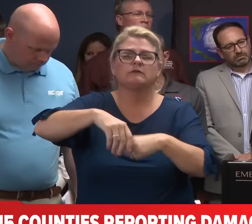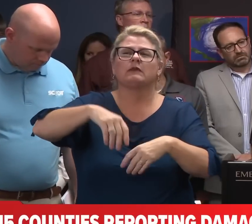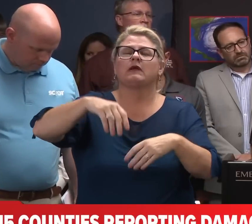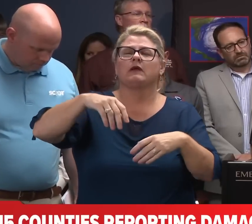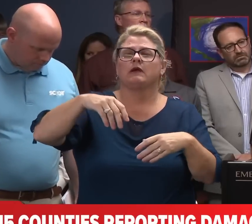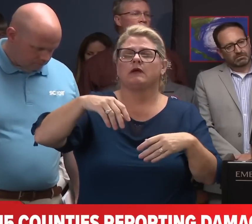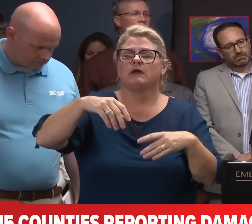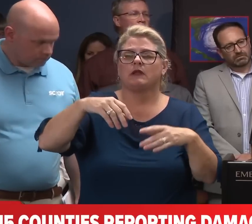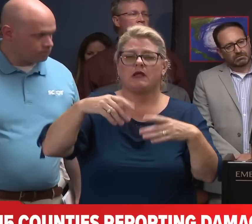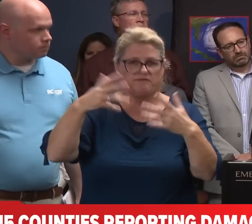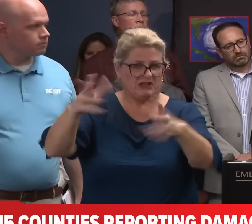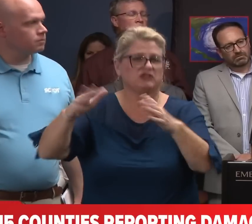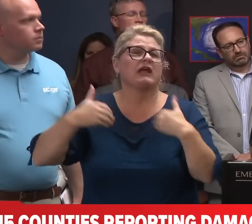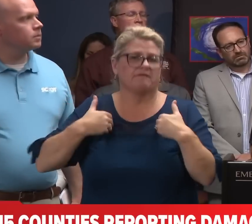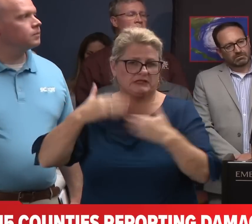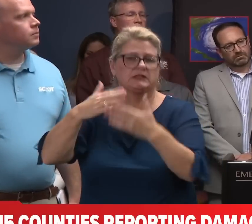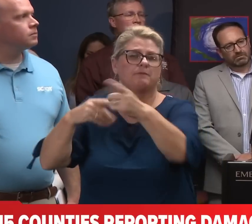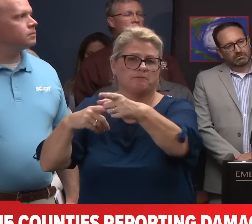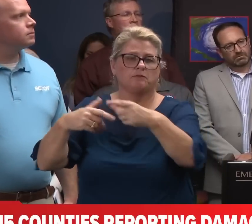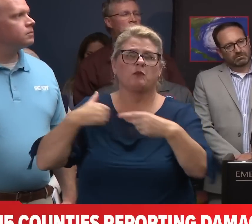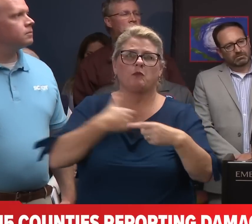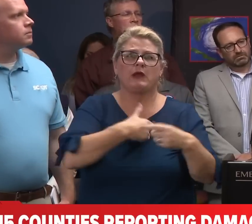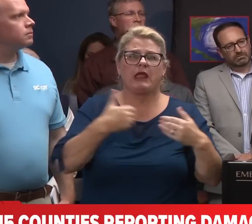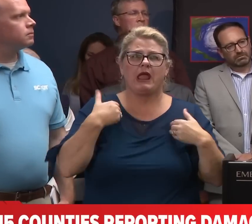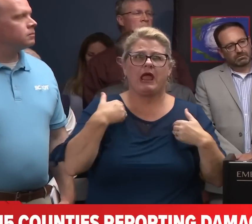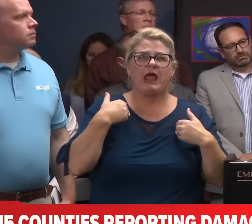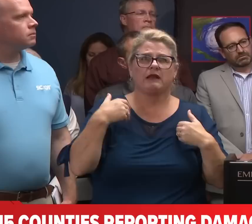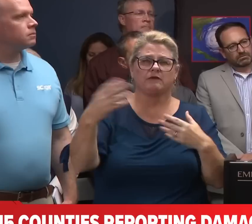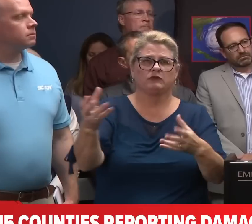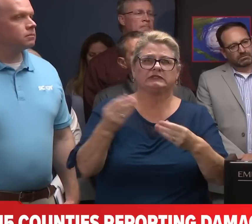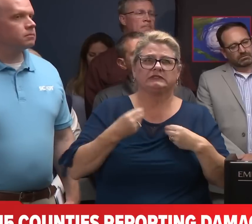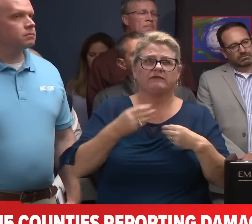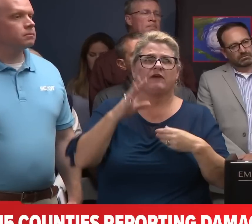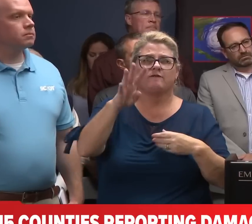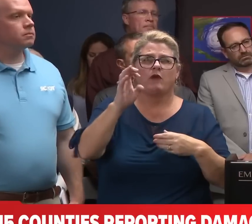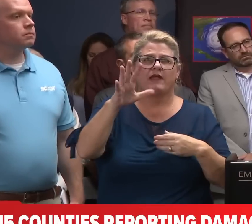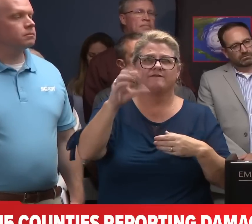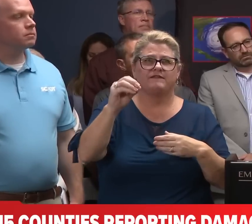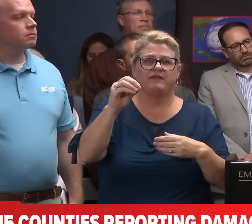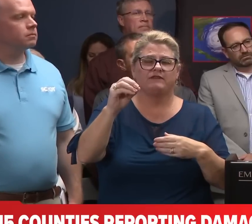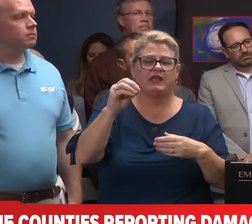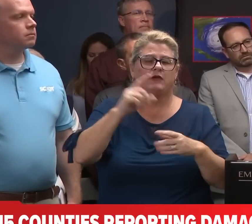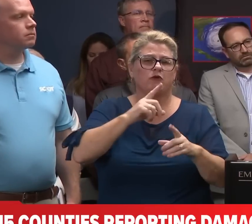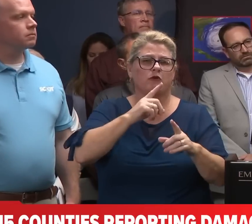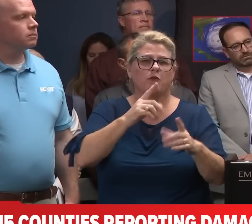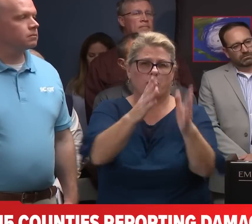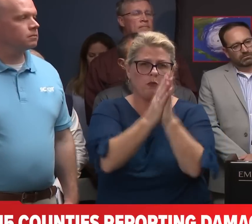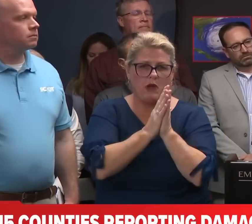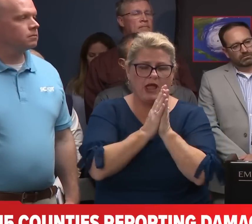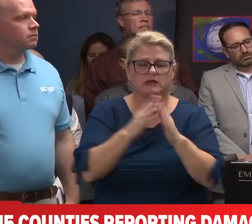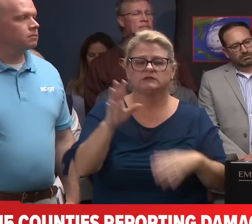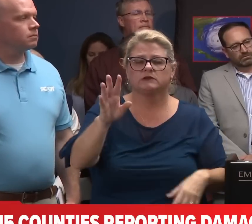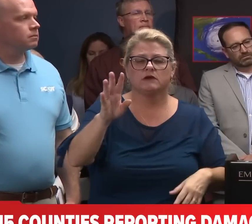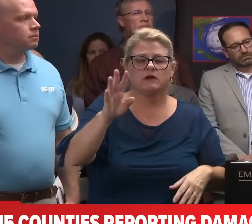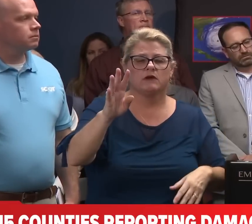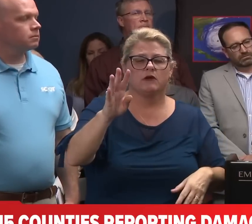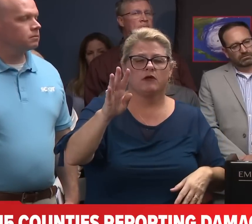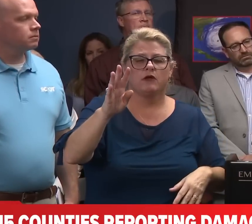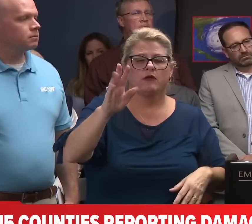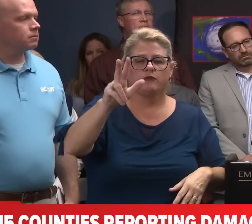Uh So far we have action 450 requests of which 100 and 45 have been completed and 305 are in progress.